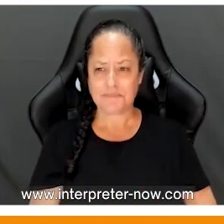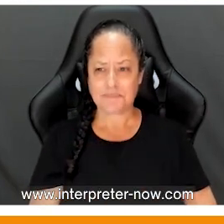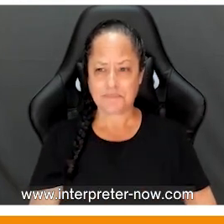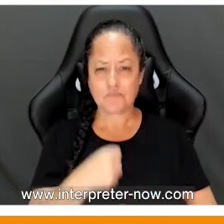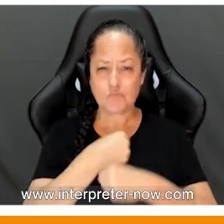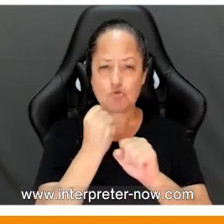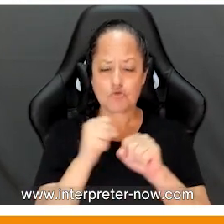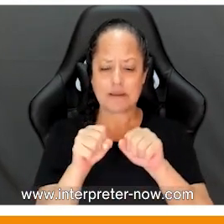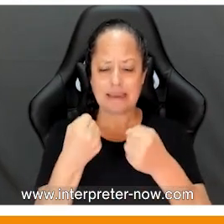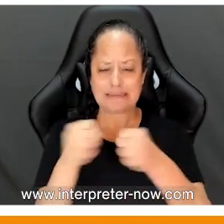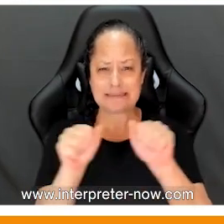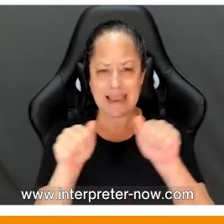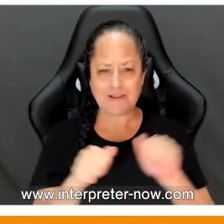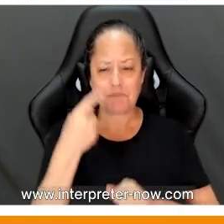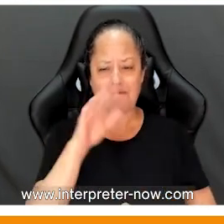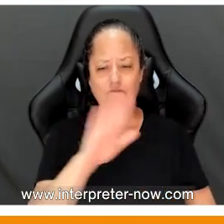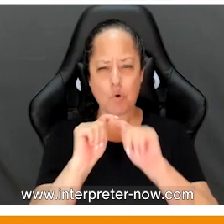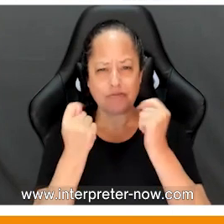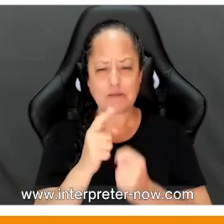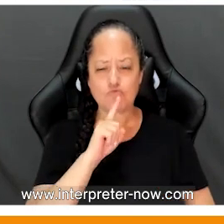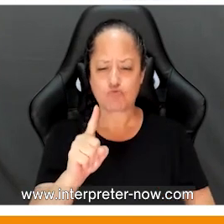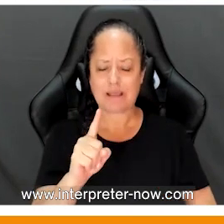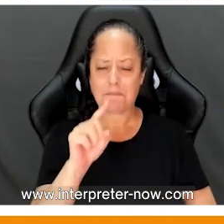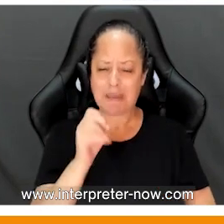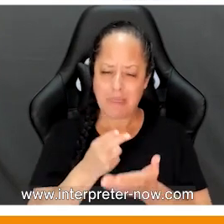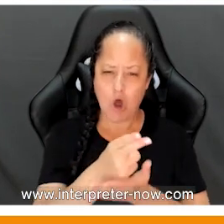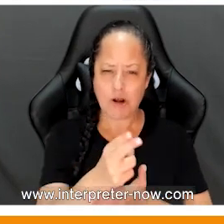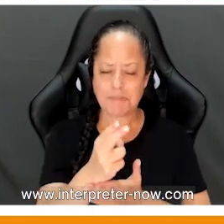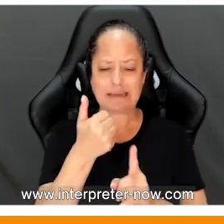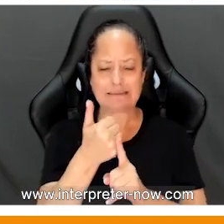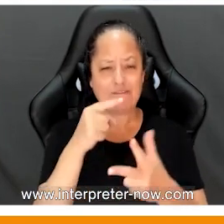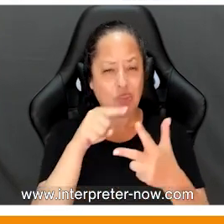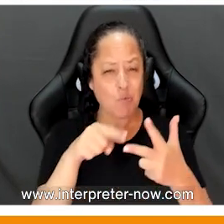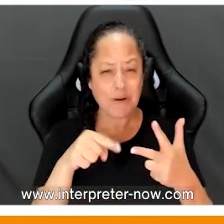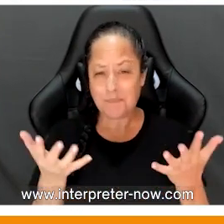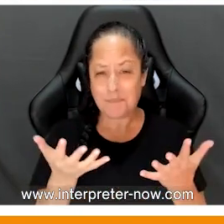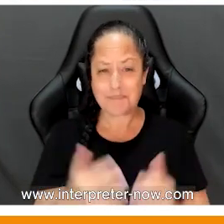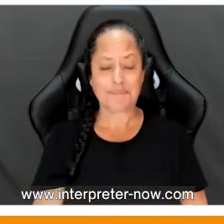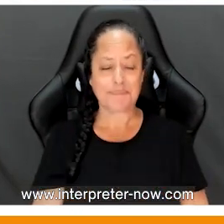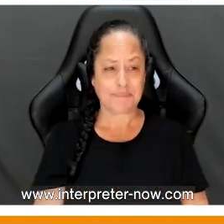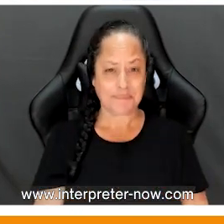create safe spaces for their teams, to really be their most authentic selves, what would those three things be?